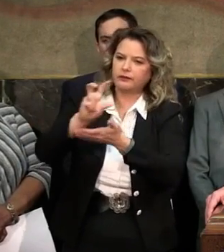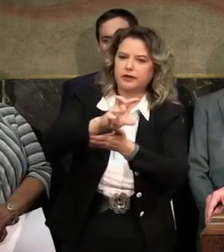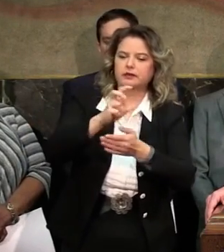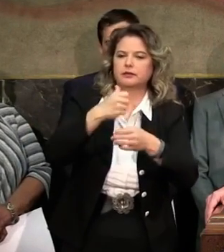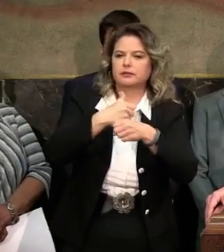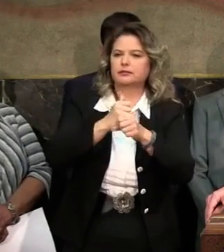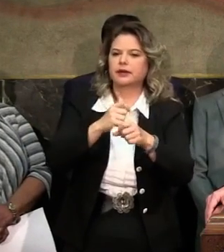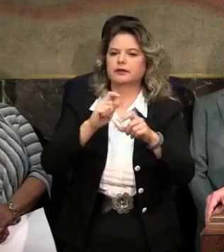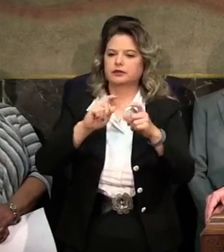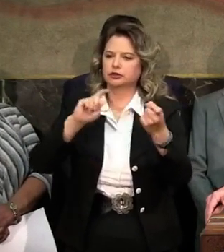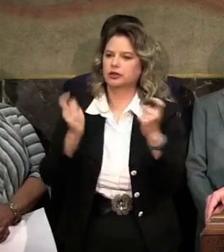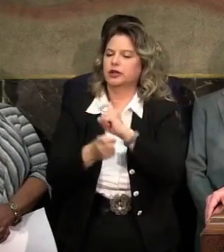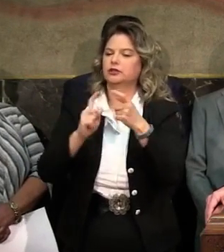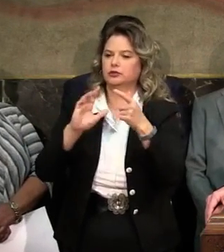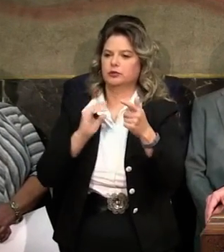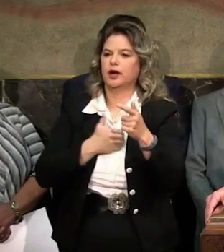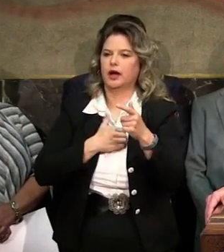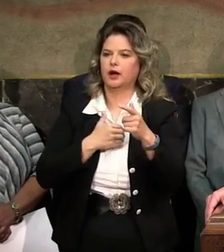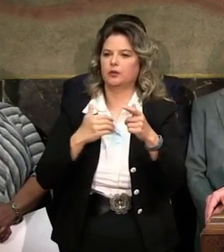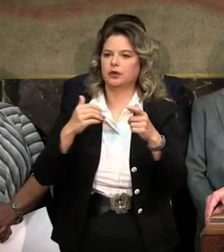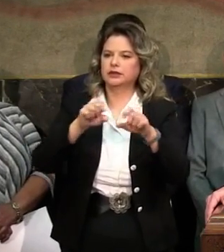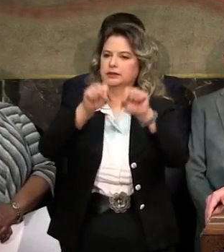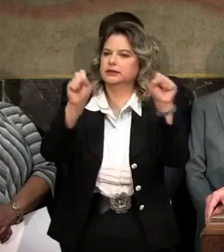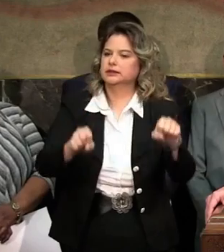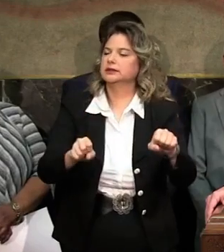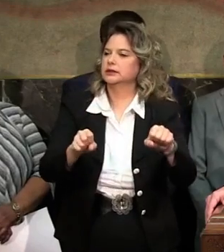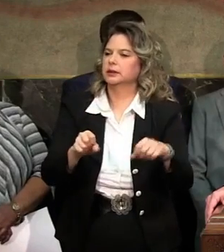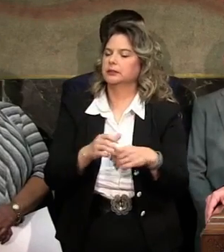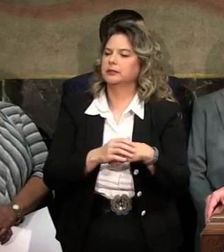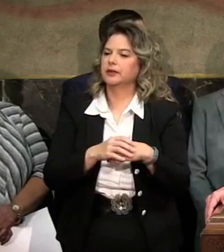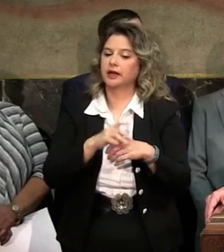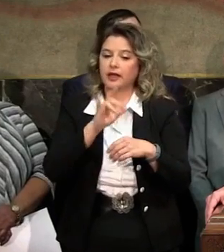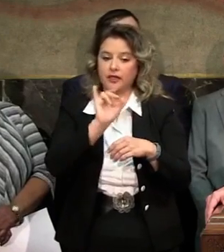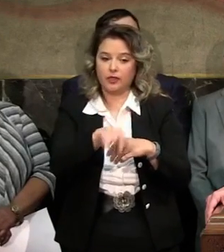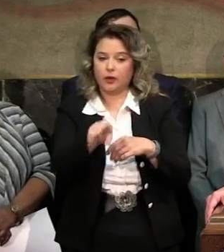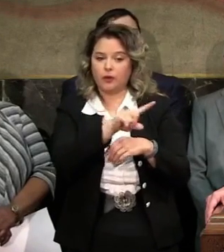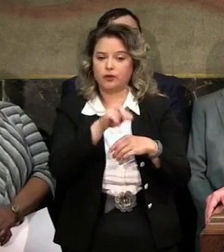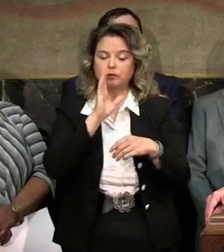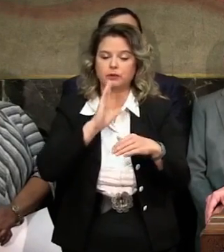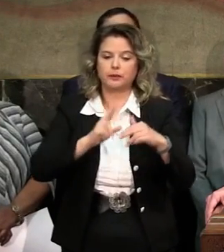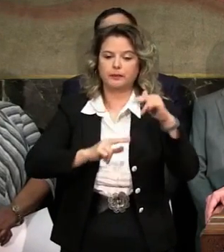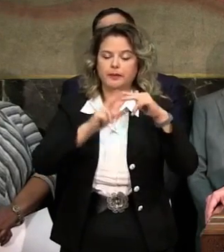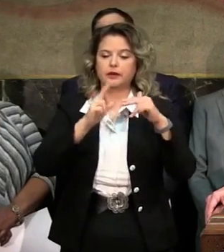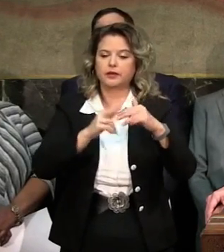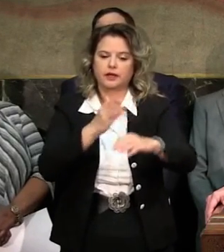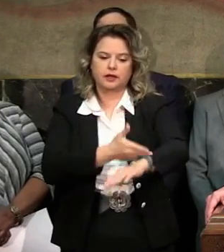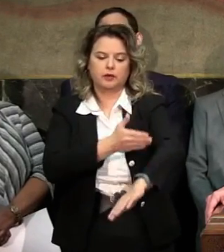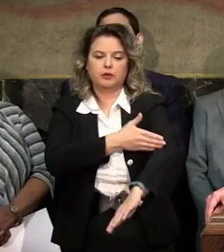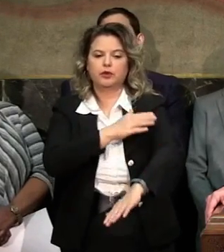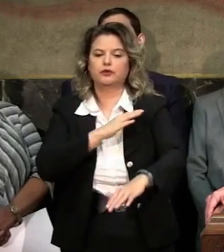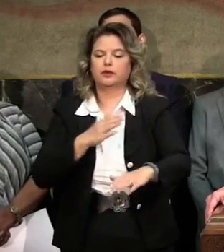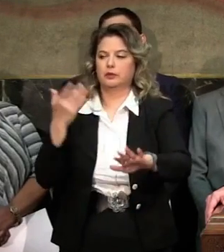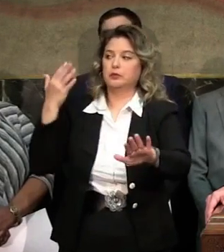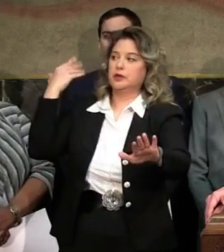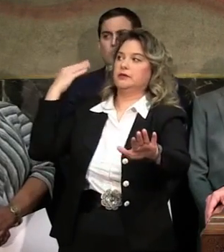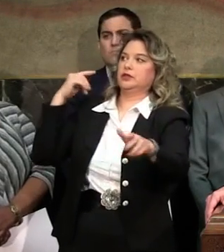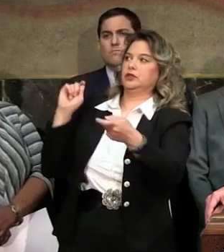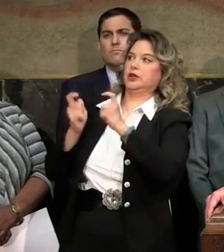change to our criminal justice system that build upon and enhance the previous changes we have already made that are